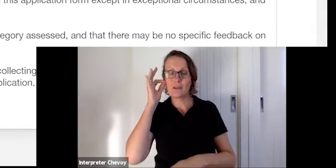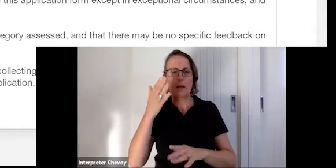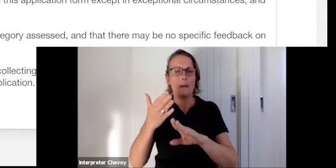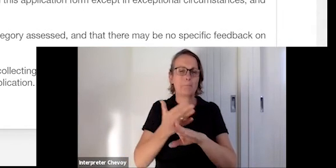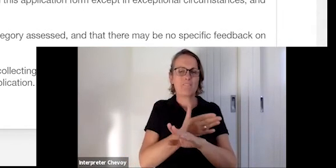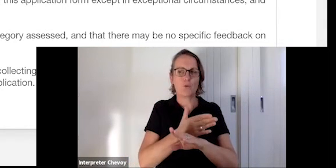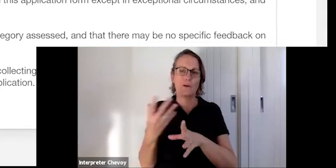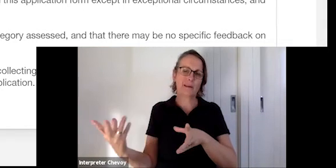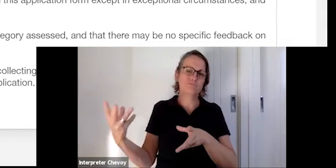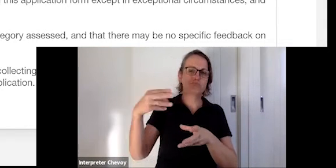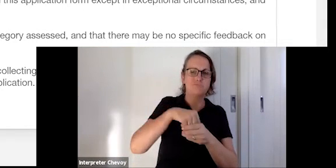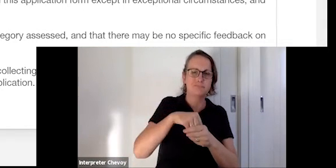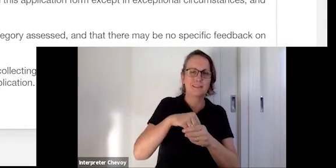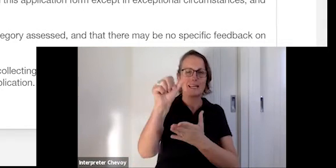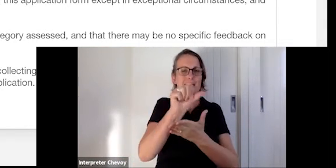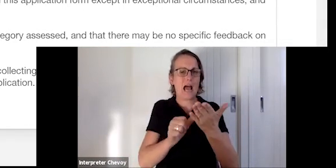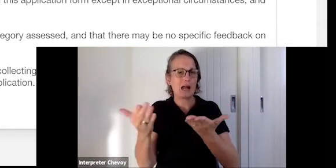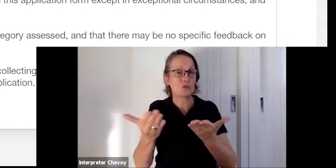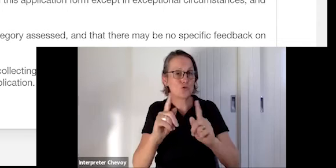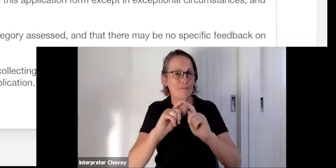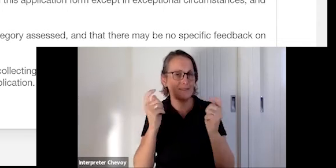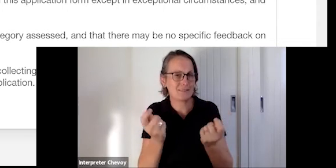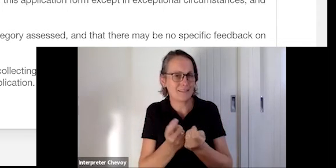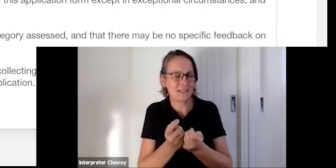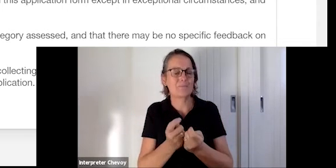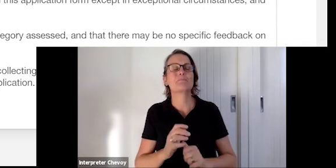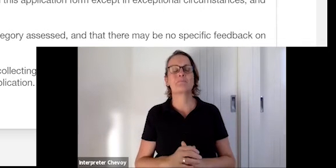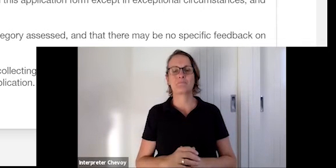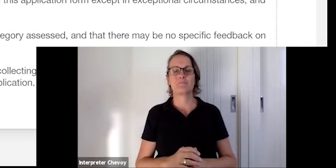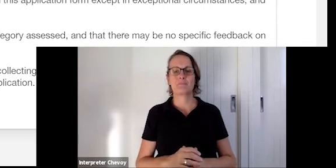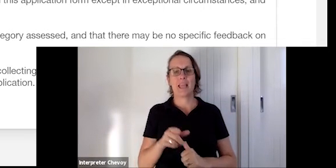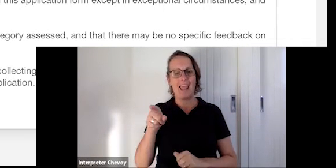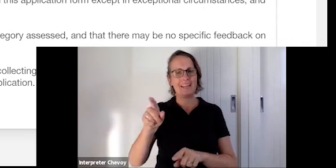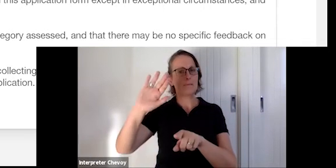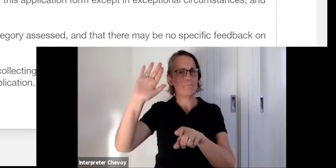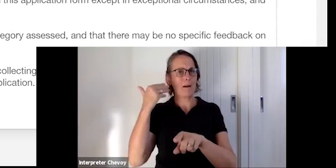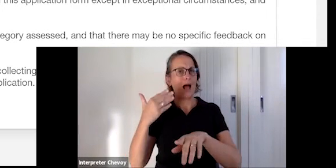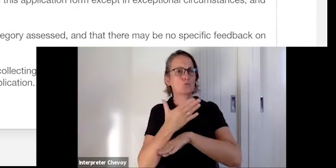to be in the Artists Services Team and he's also worked at another arts organisation, for